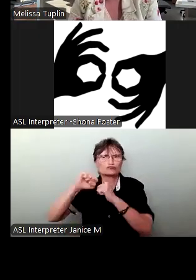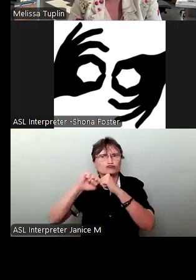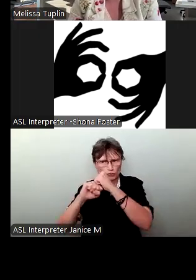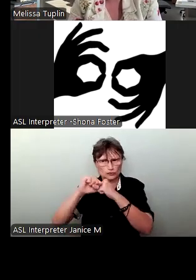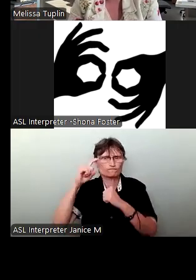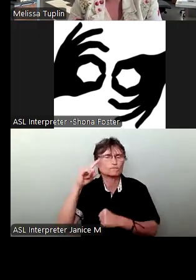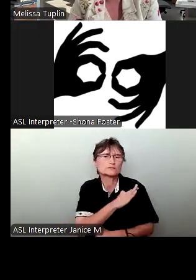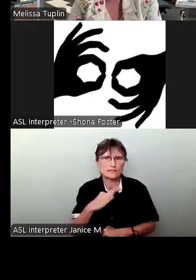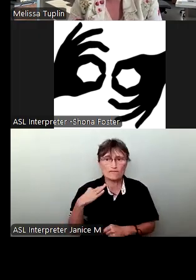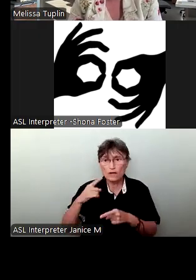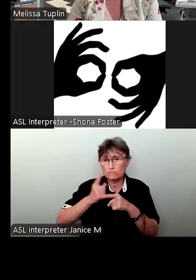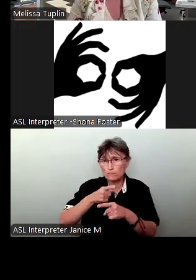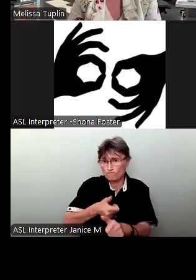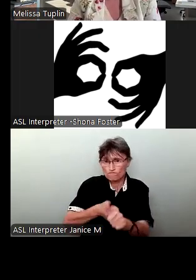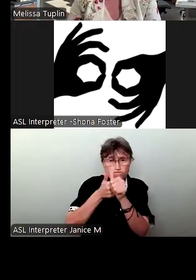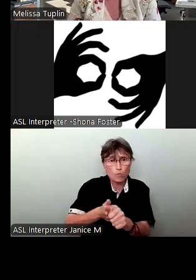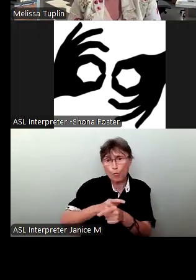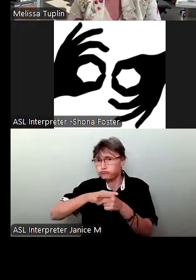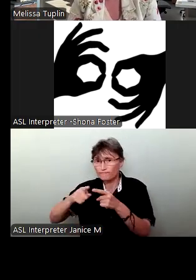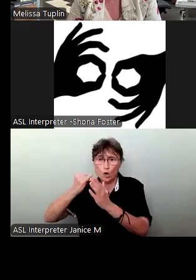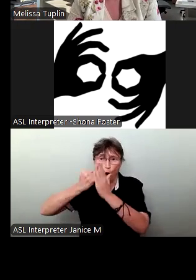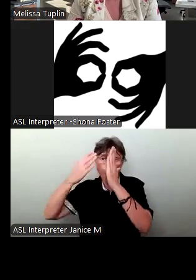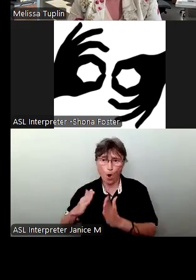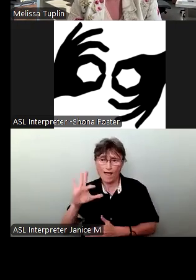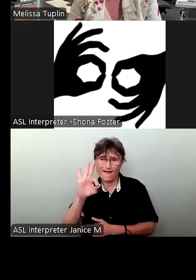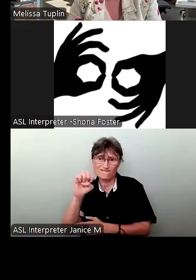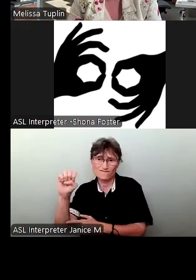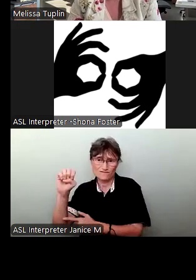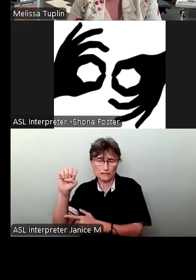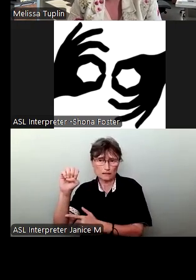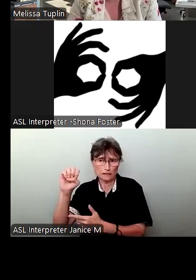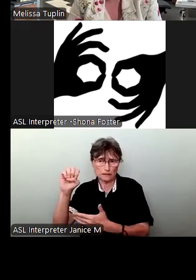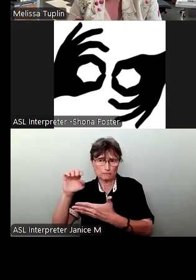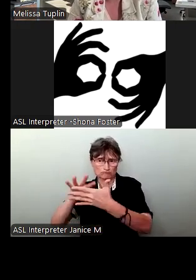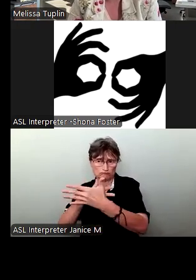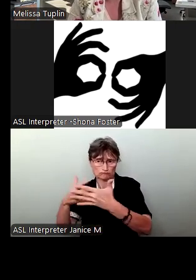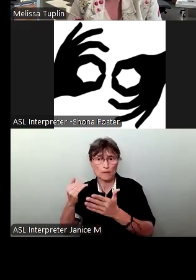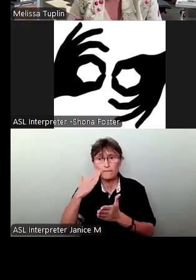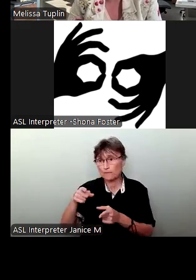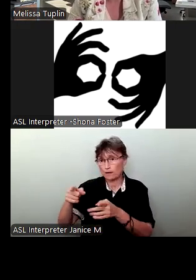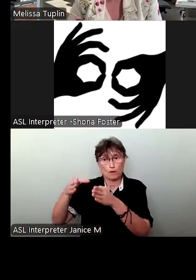artist fee schedules. If the organization is not yet able to meet professional fee schedules, they